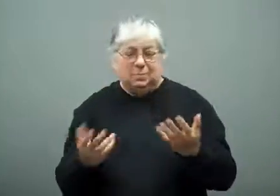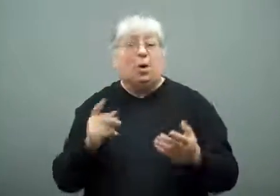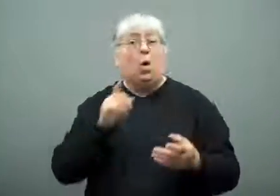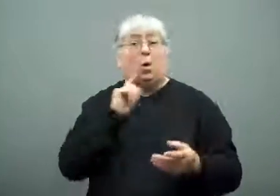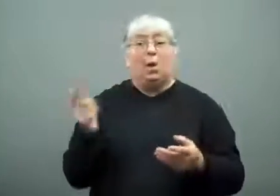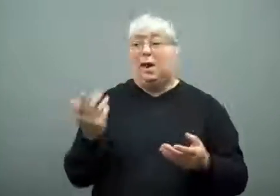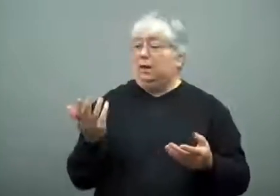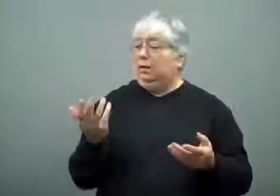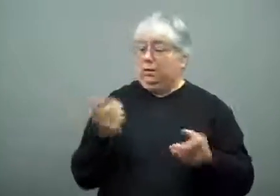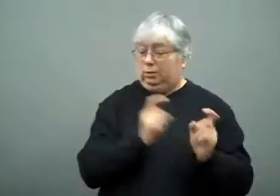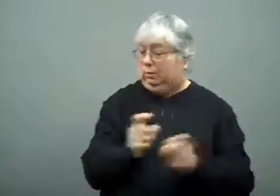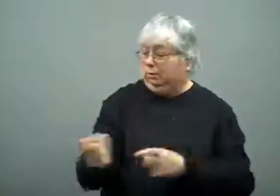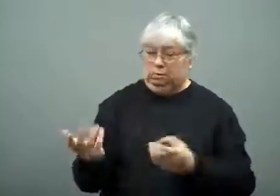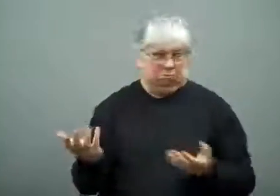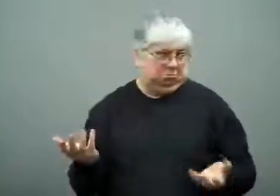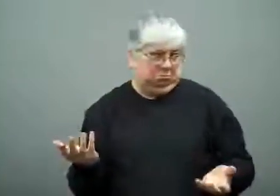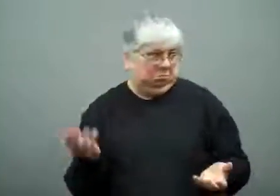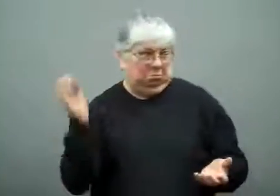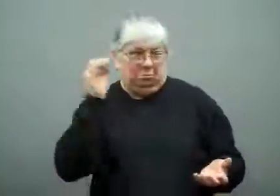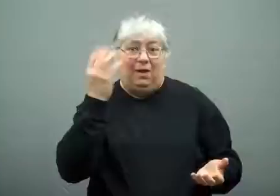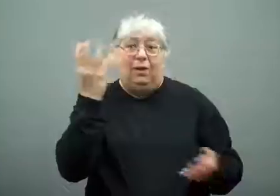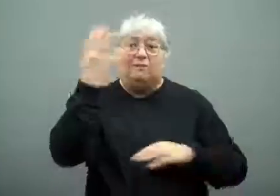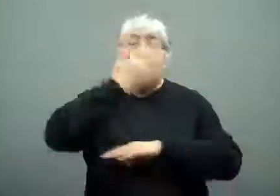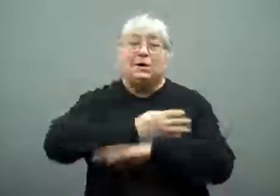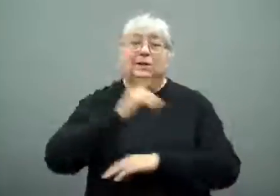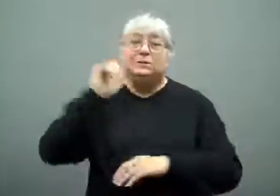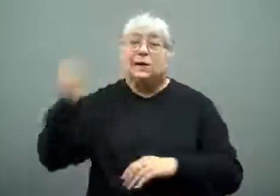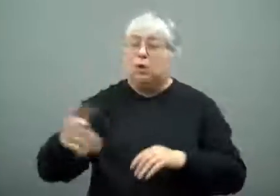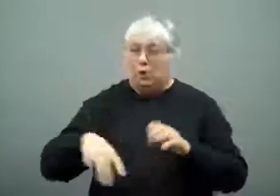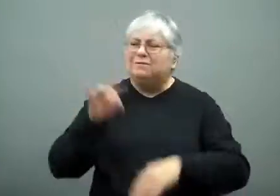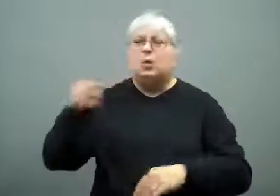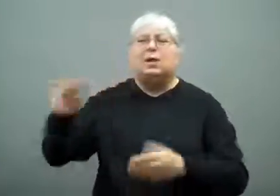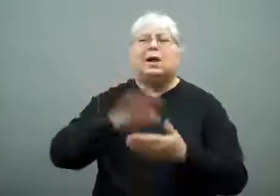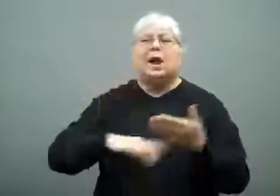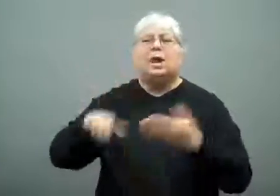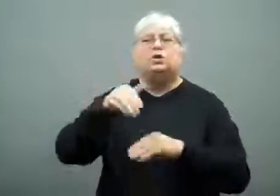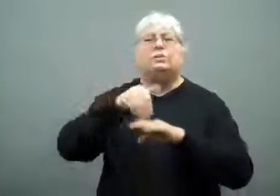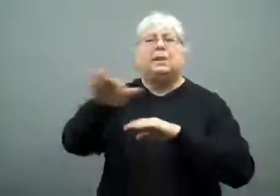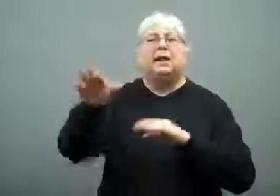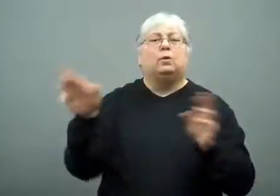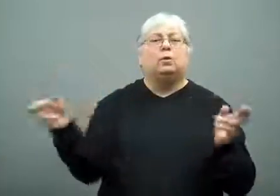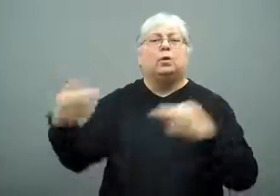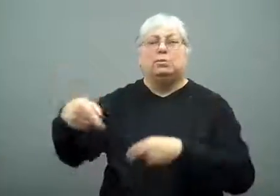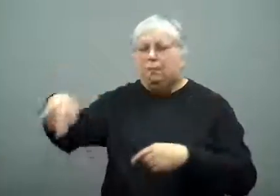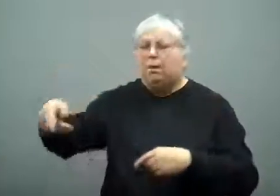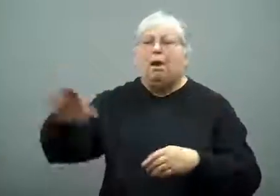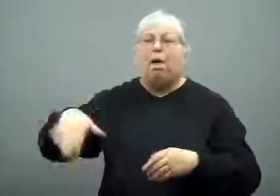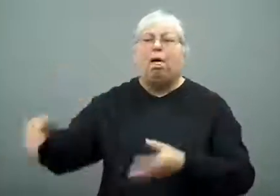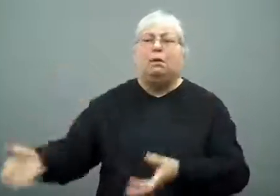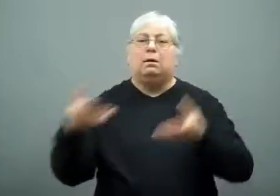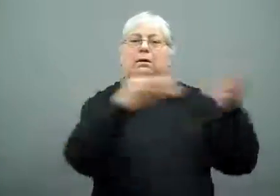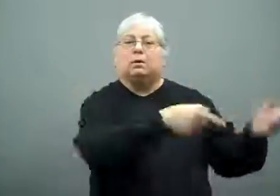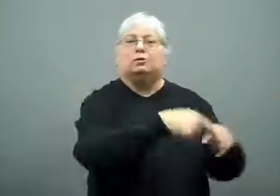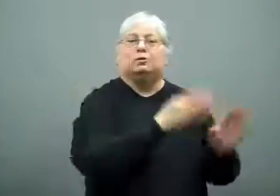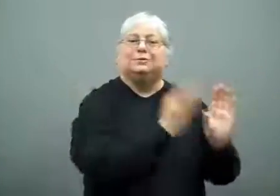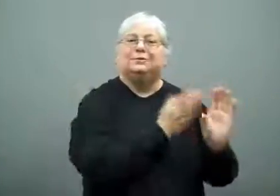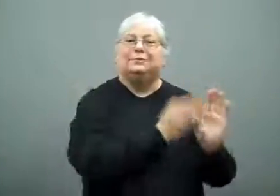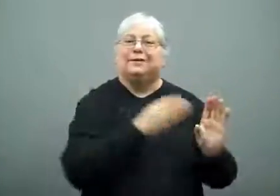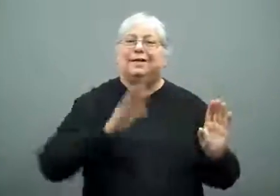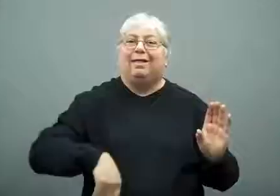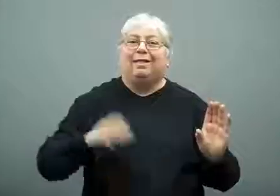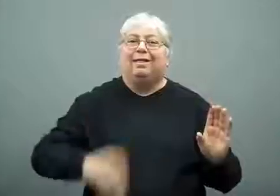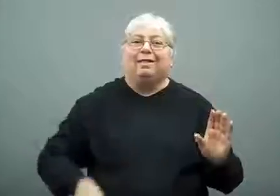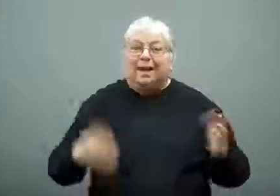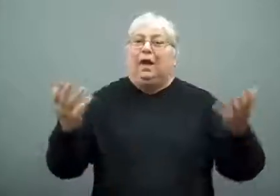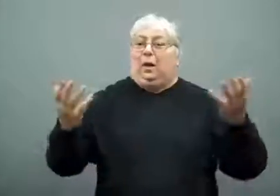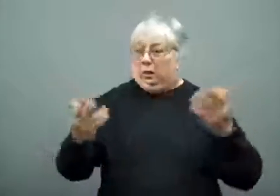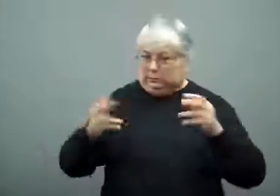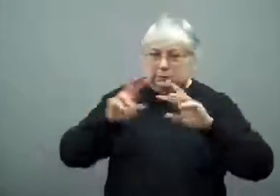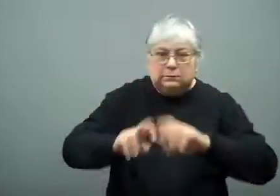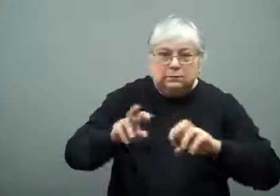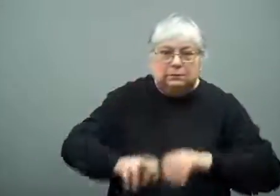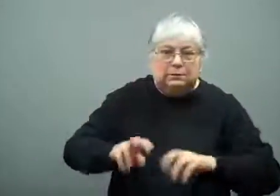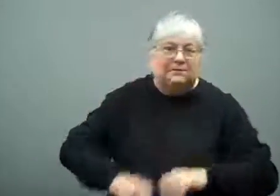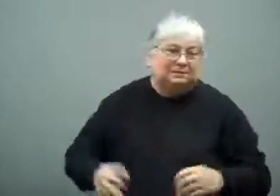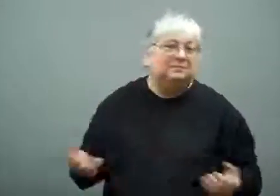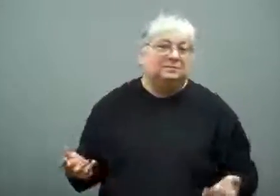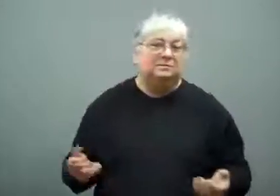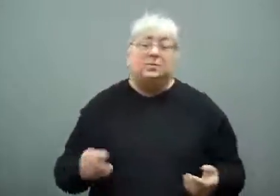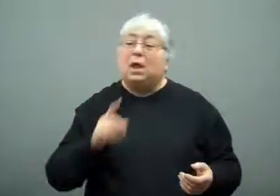It was found in the college mail room four days after the shooting.